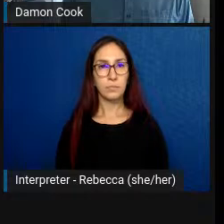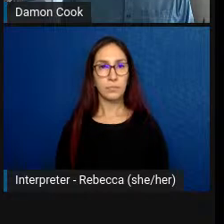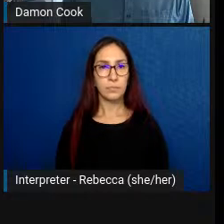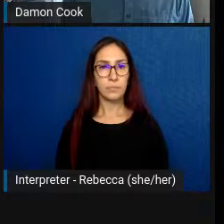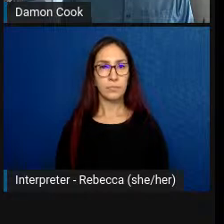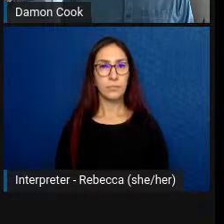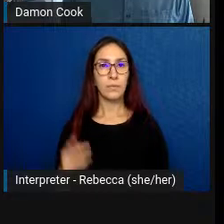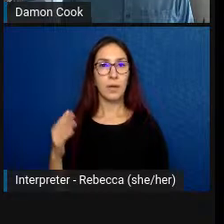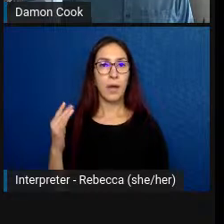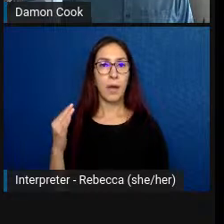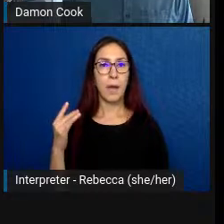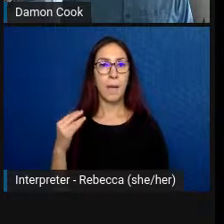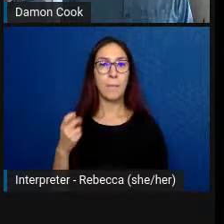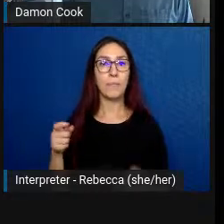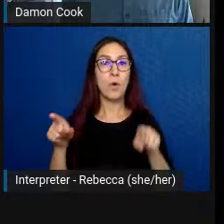into your theme or plug-in to tie it together .